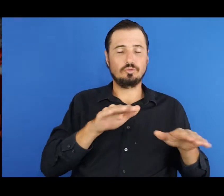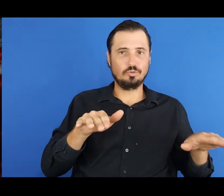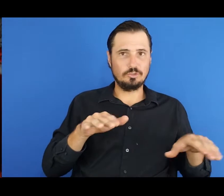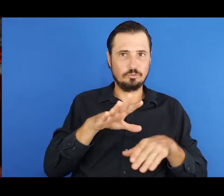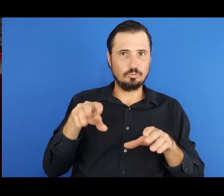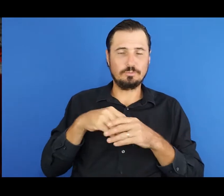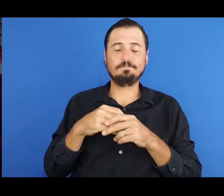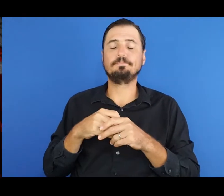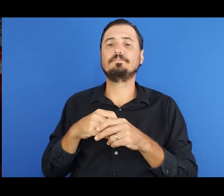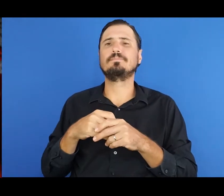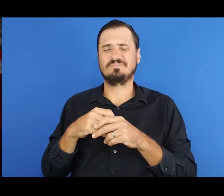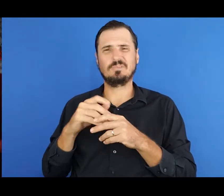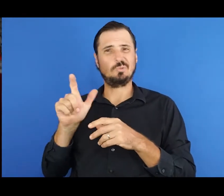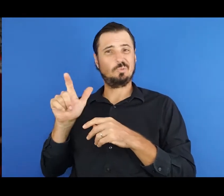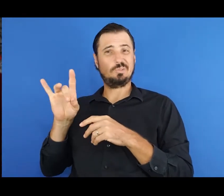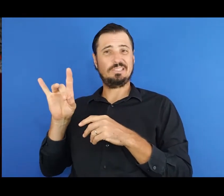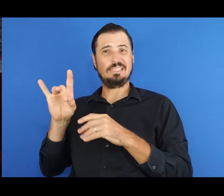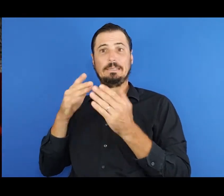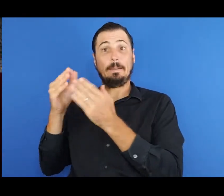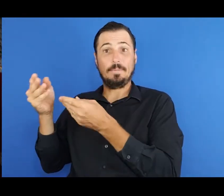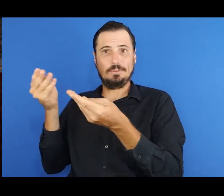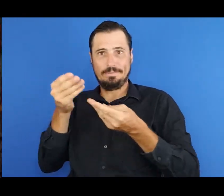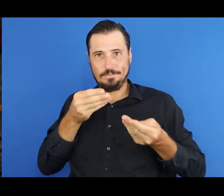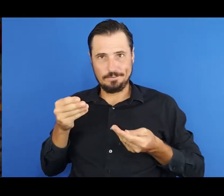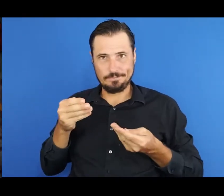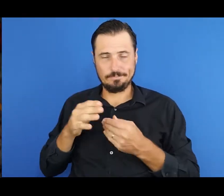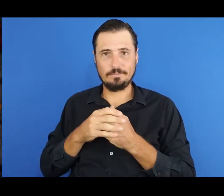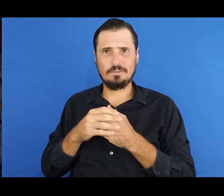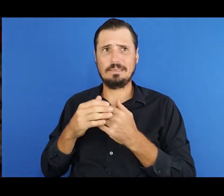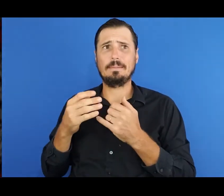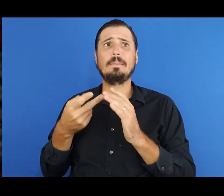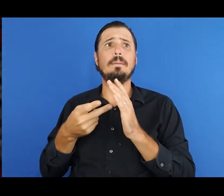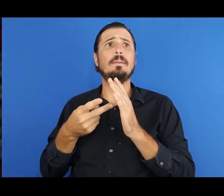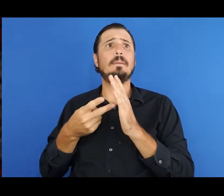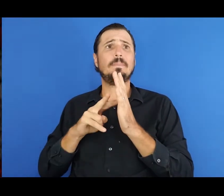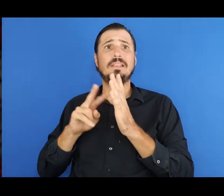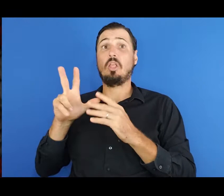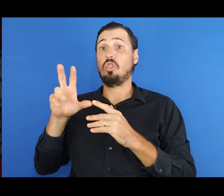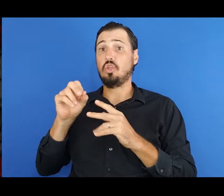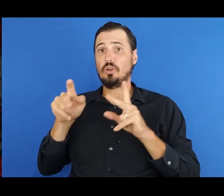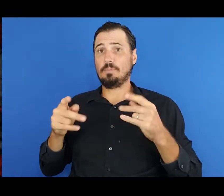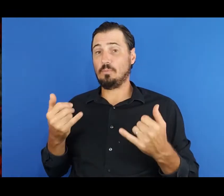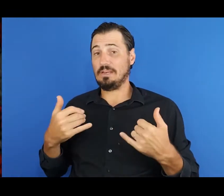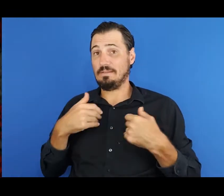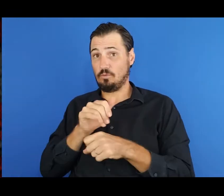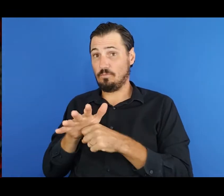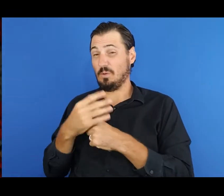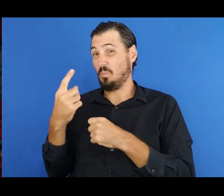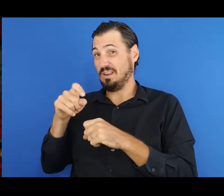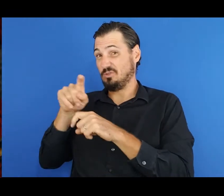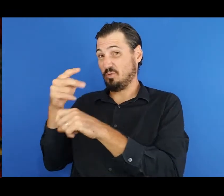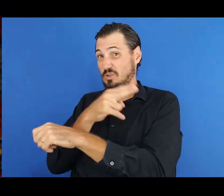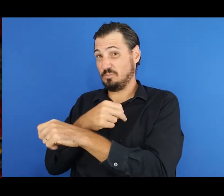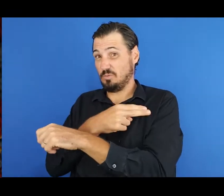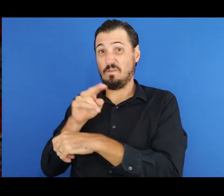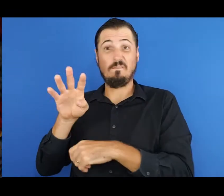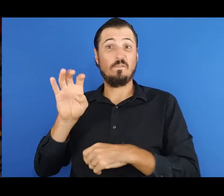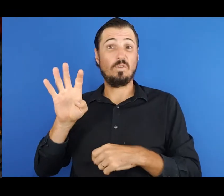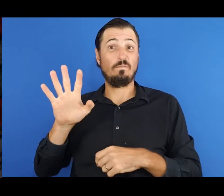Today’s cases bring the number of active cases to 30, with one hospitalized, and 445 cumulative cases